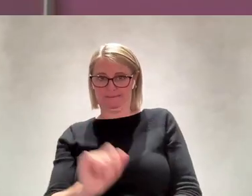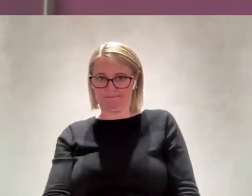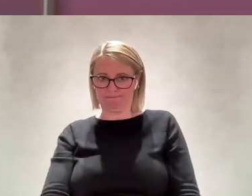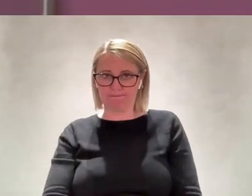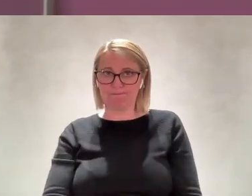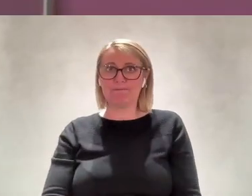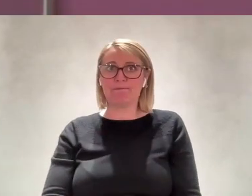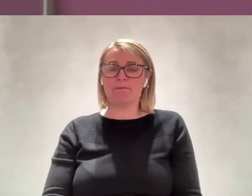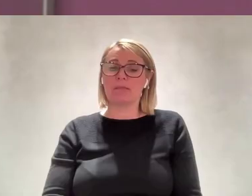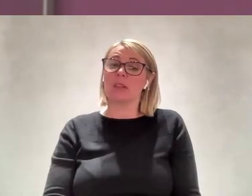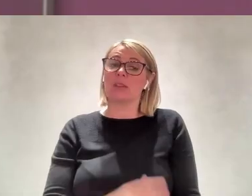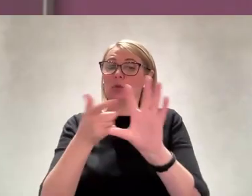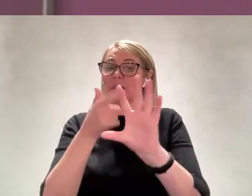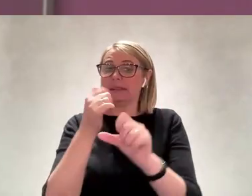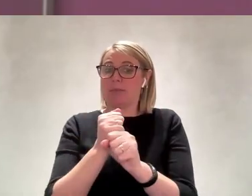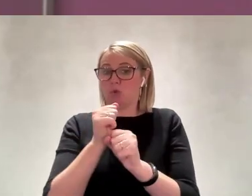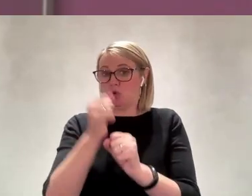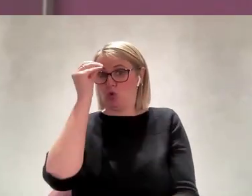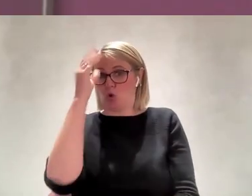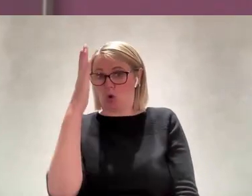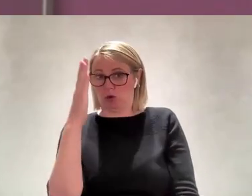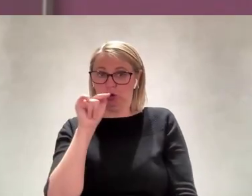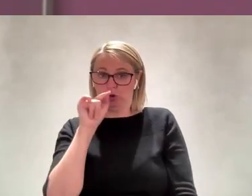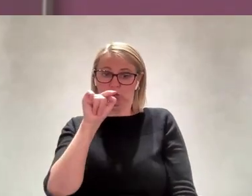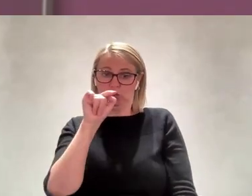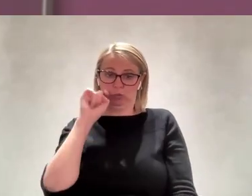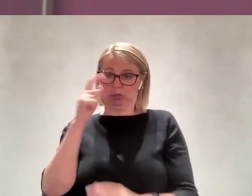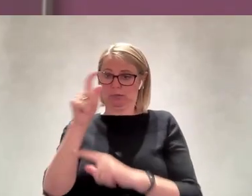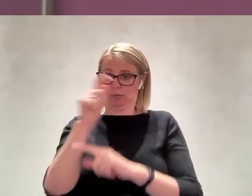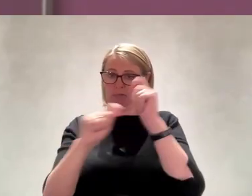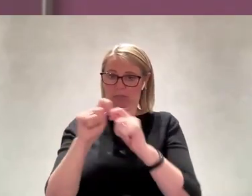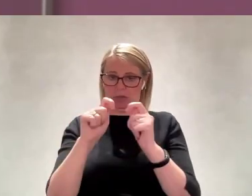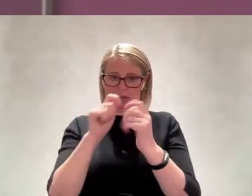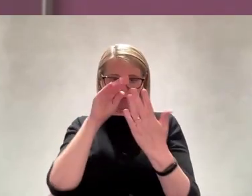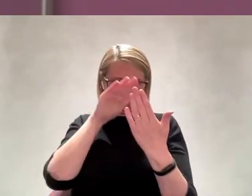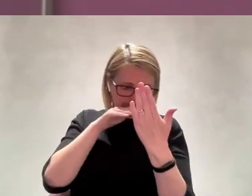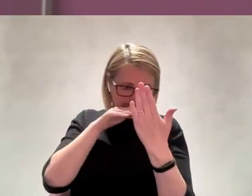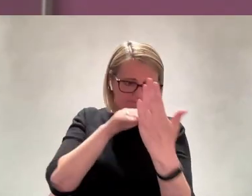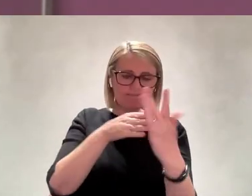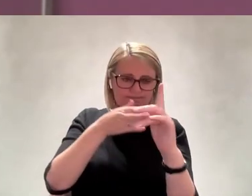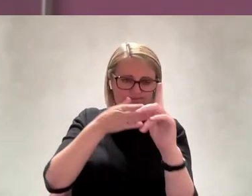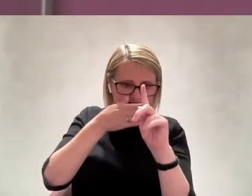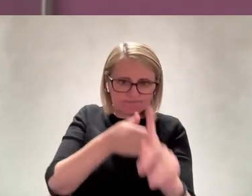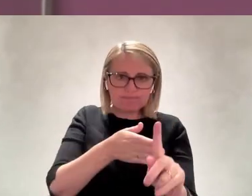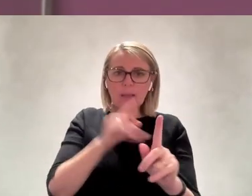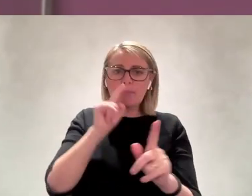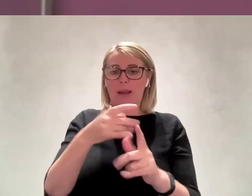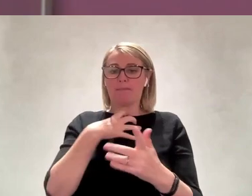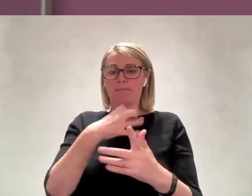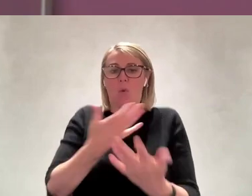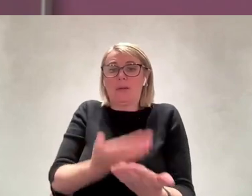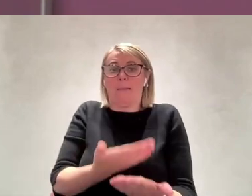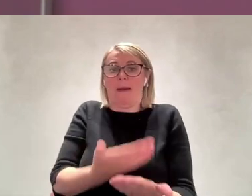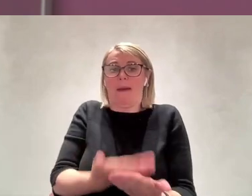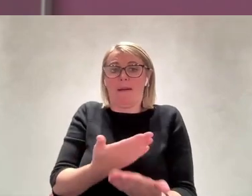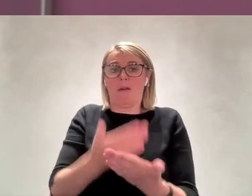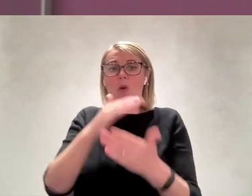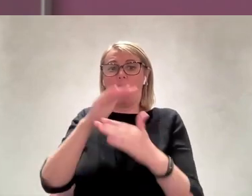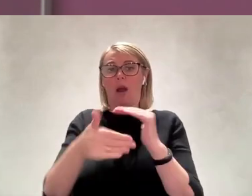So, for example, knowledge will now become commoditised, but there will be greater demands on areas of